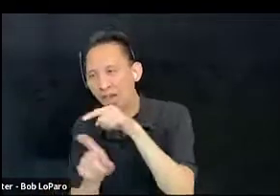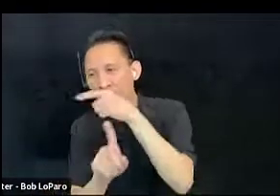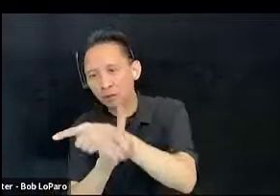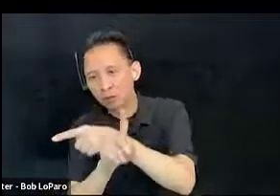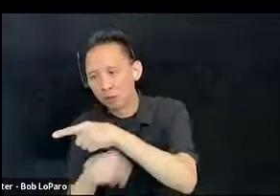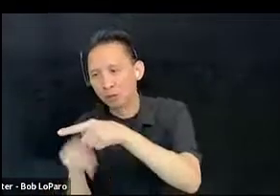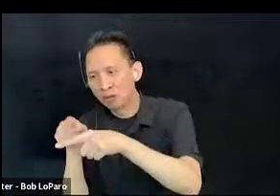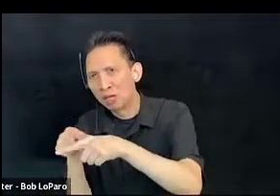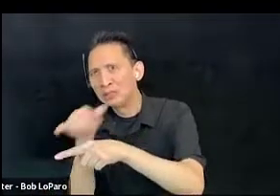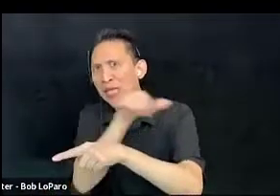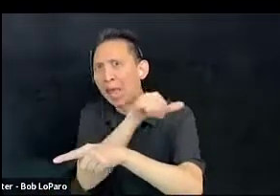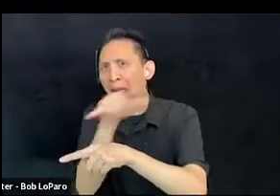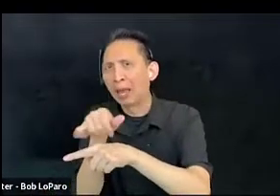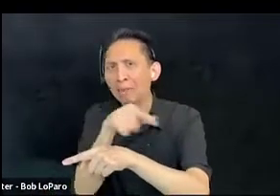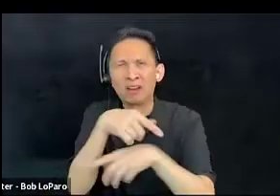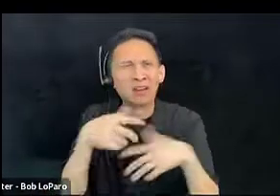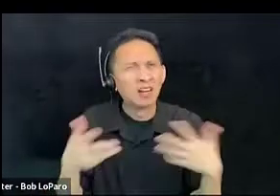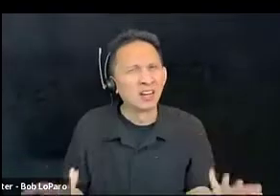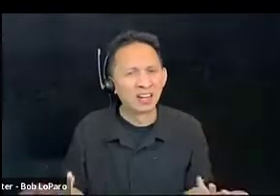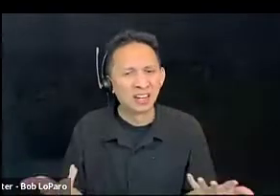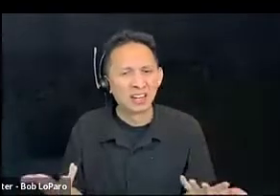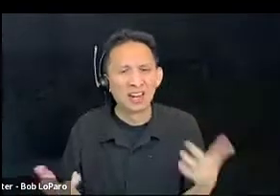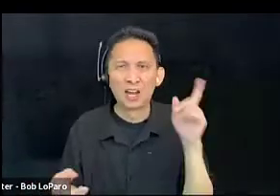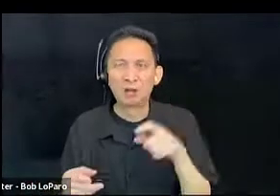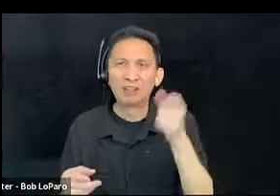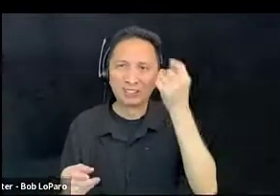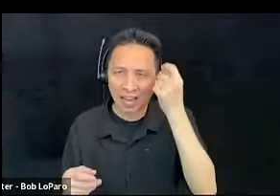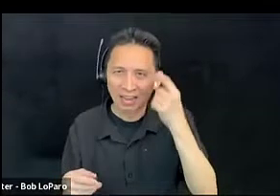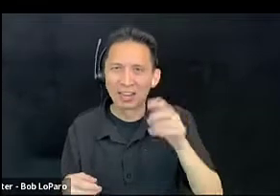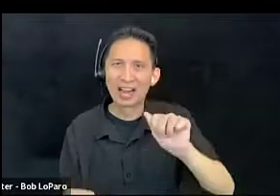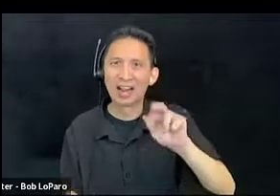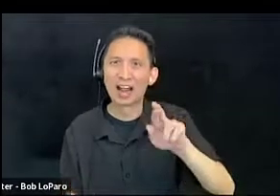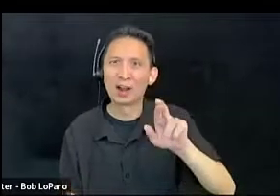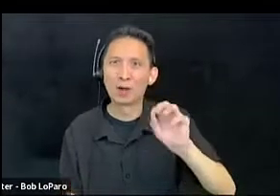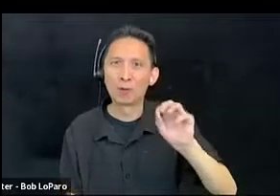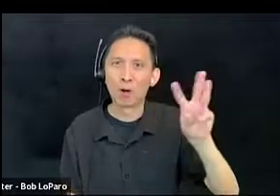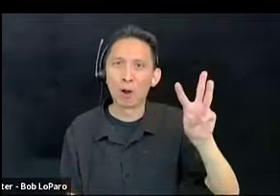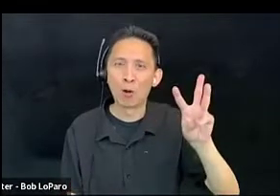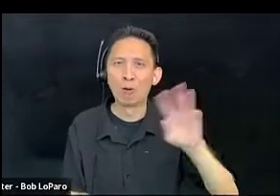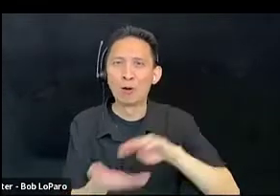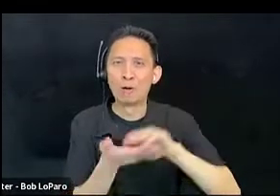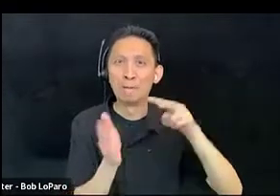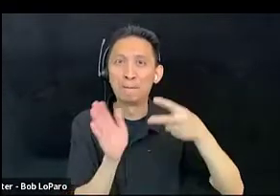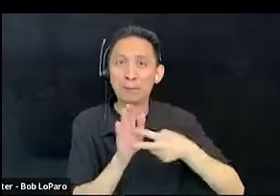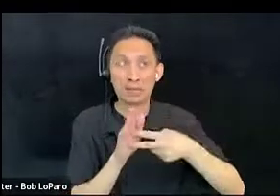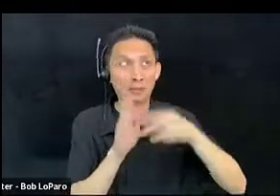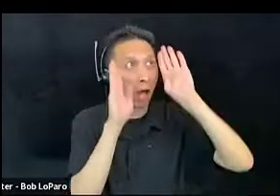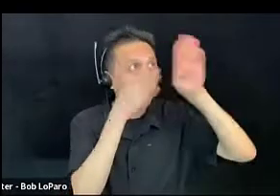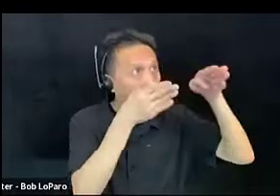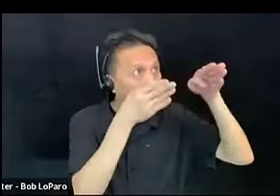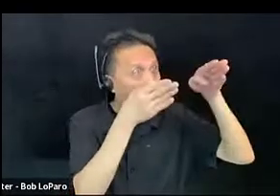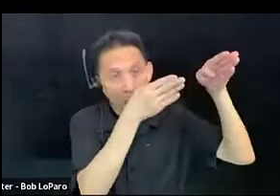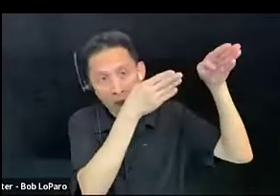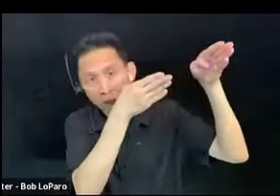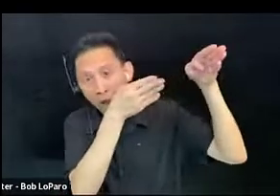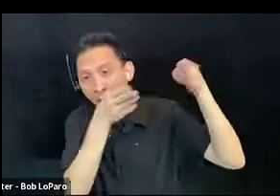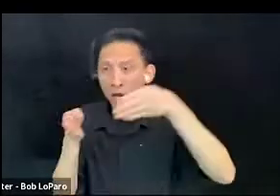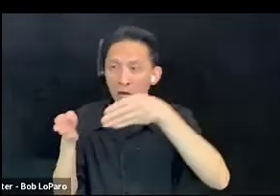And you also have to understand that when an arrow is pointing at something, that's the main thing that it wants you to focus on. That is so abstract.